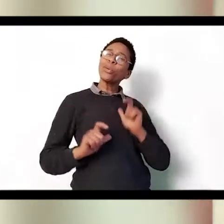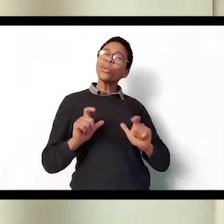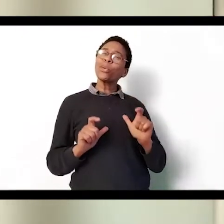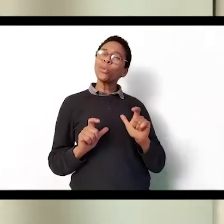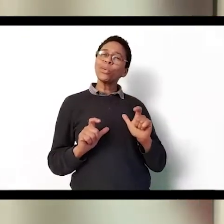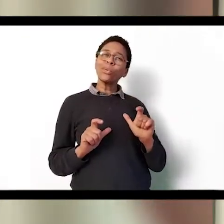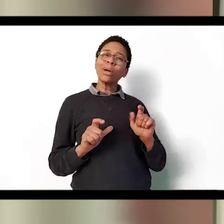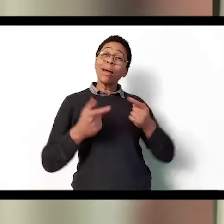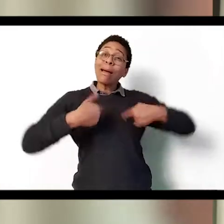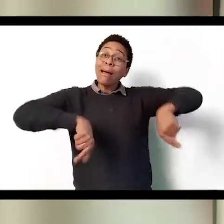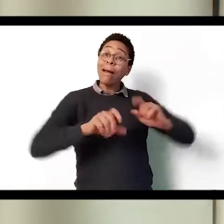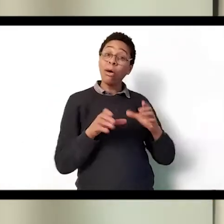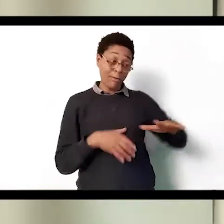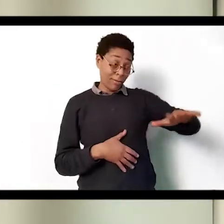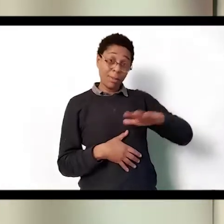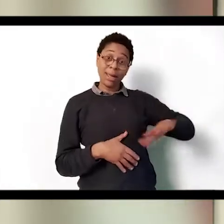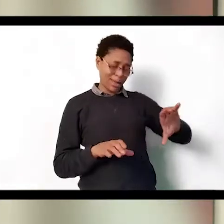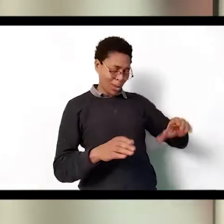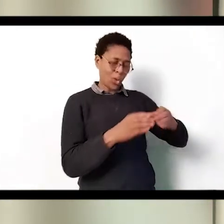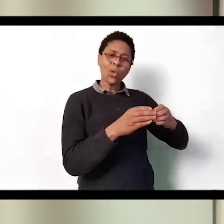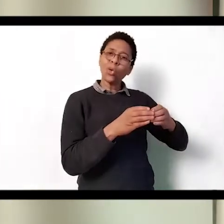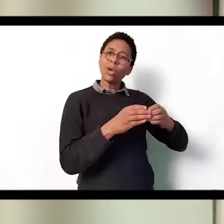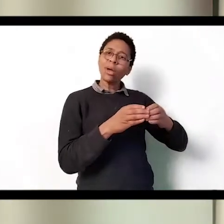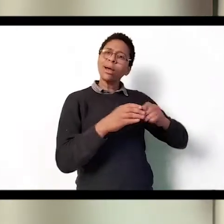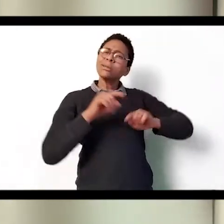Our creative family in our parts.